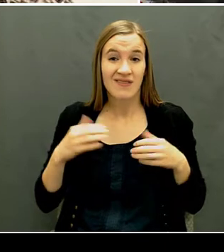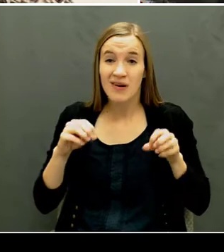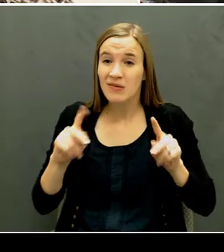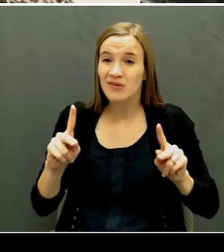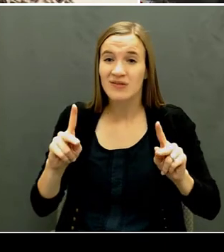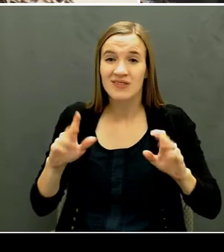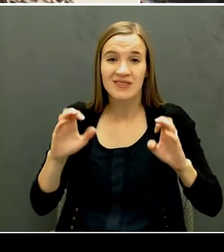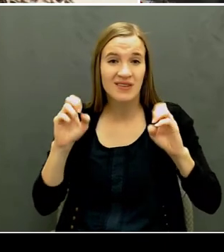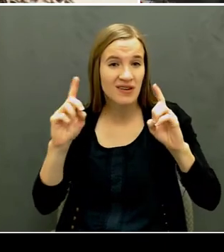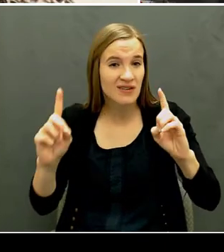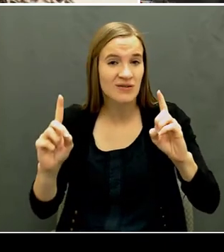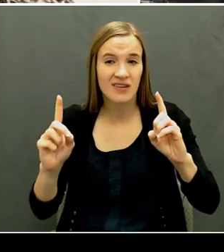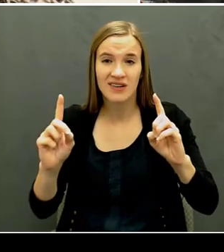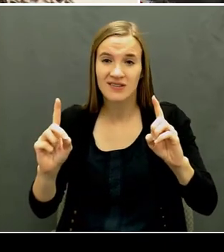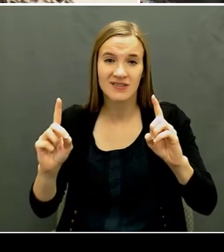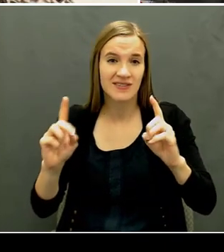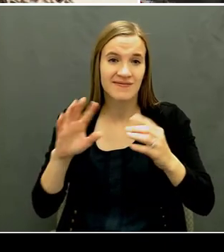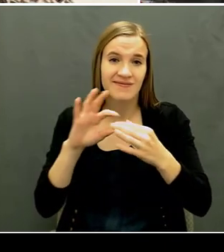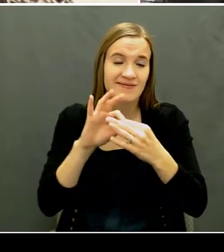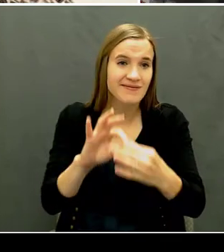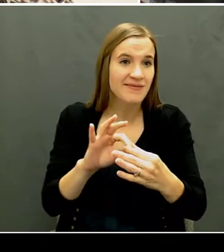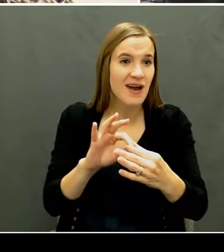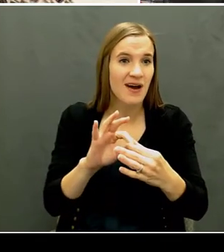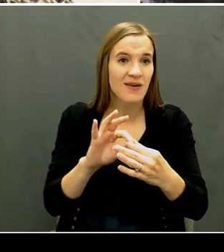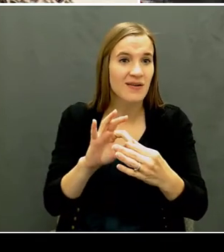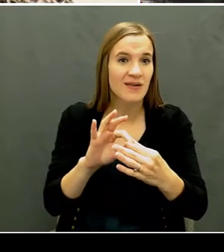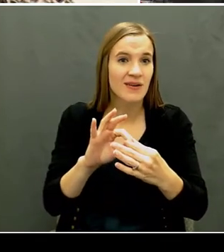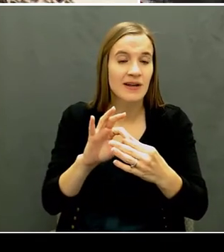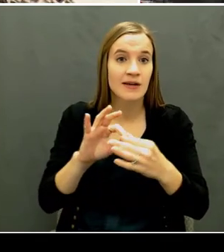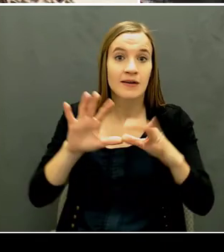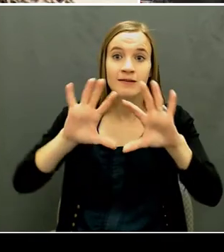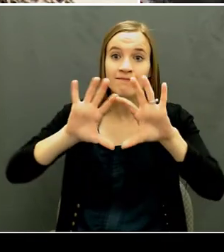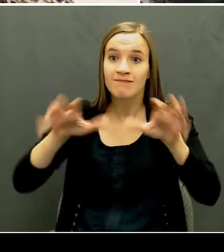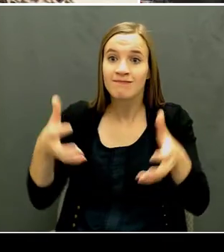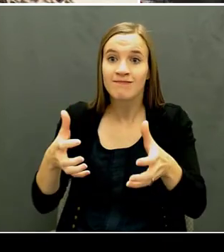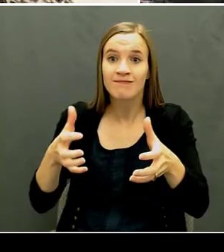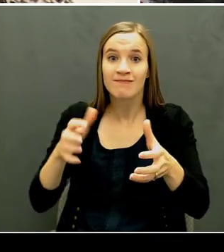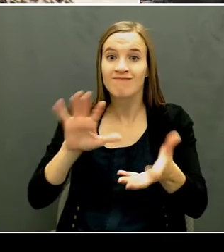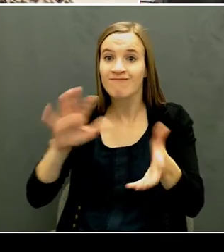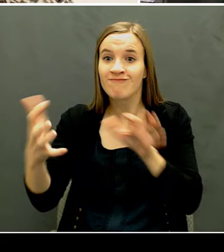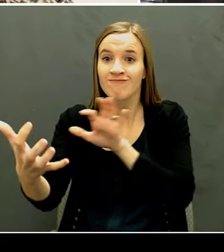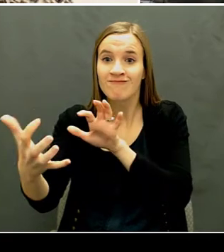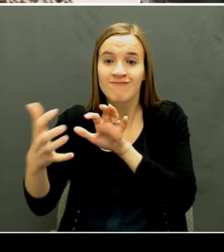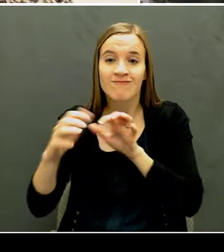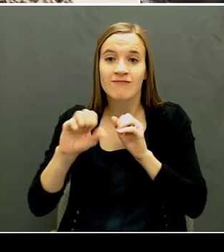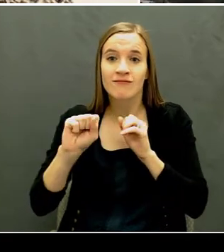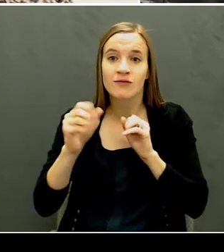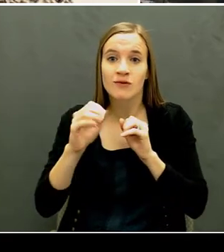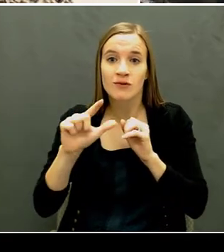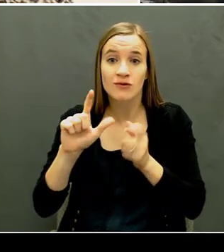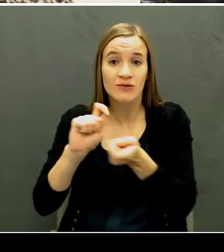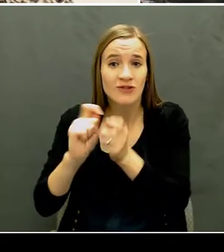know, social change for 20 years of my life, then when I began to experience things, and it became